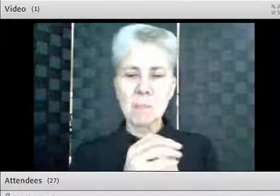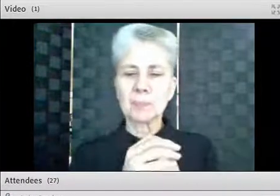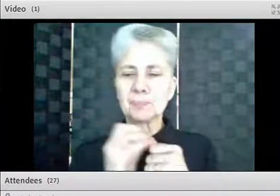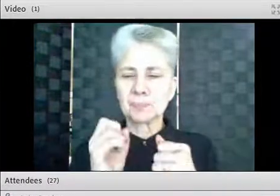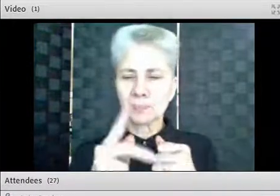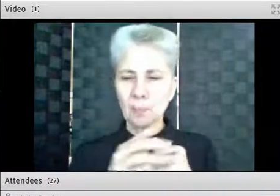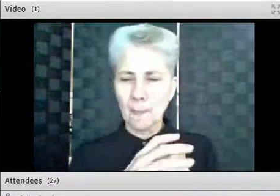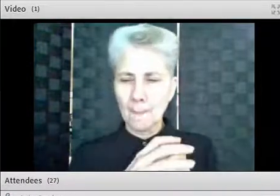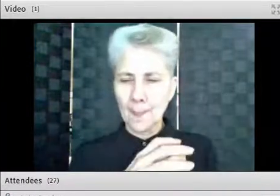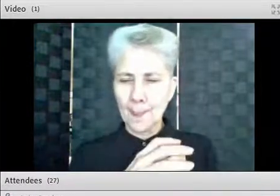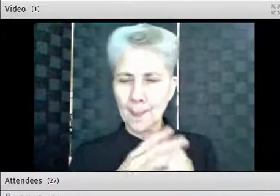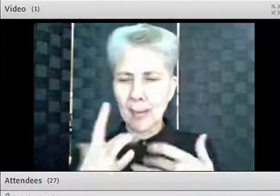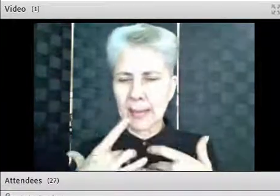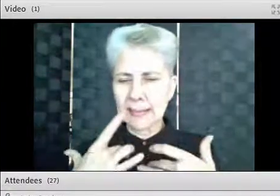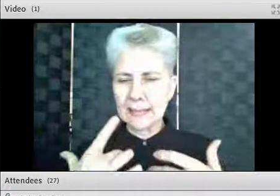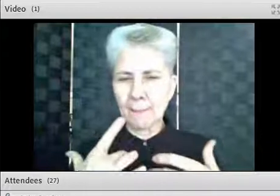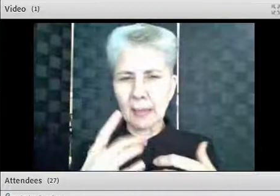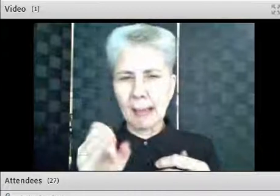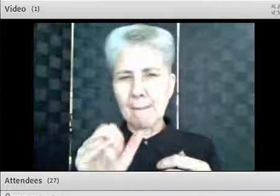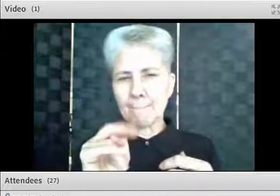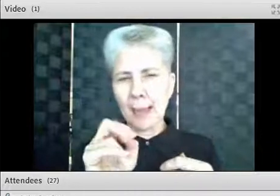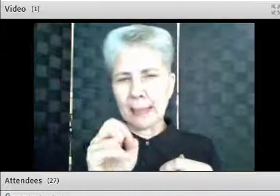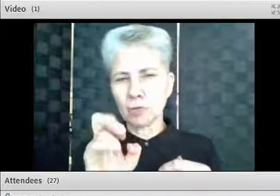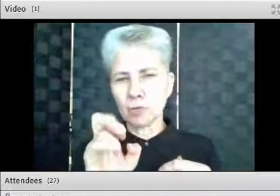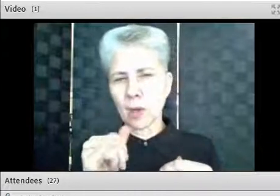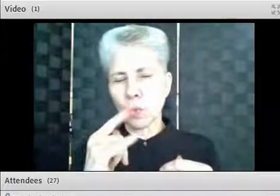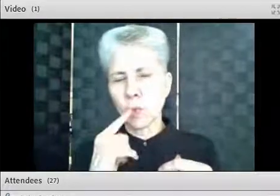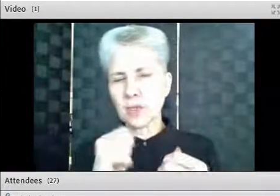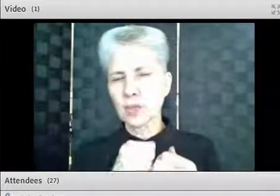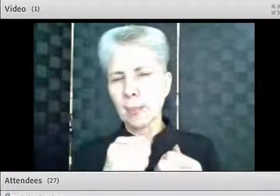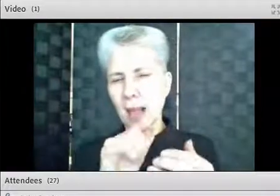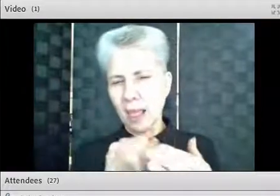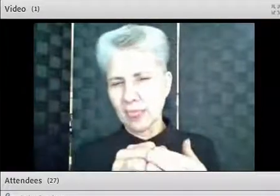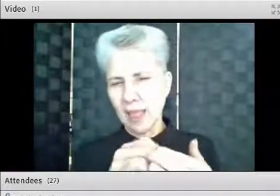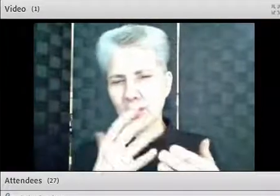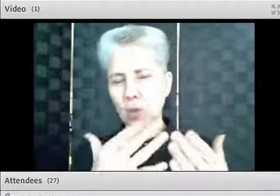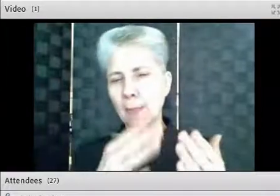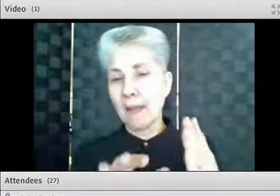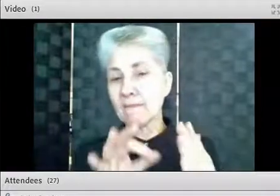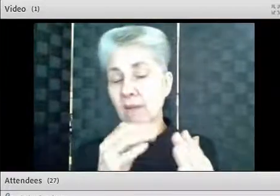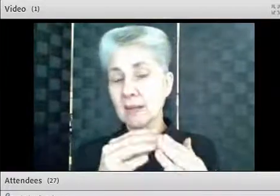Typically, main entry Cutters, we want to just go beyond that, okay? You may find some Cutters sometimes